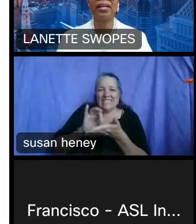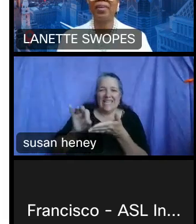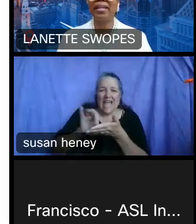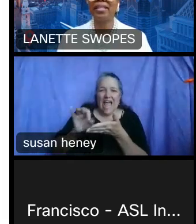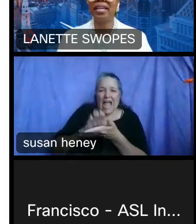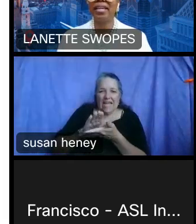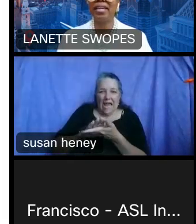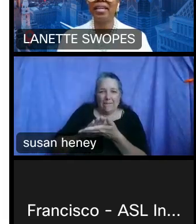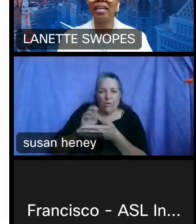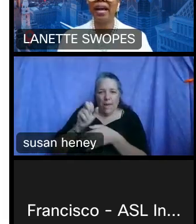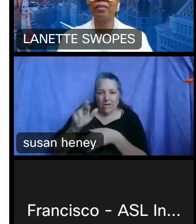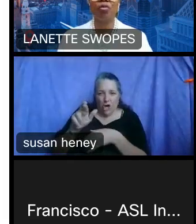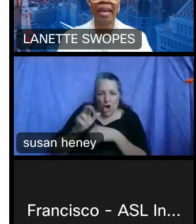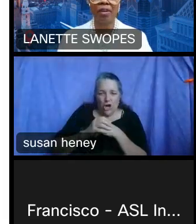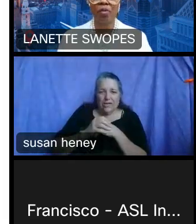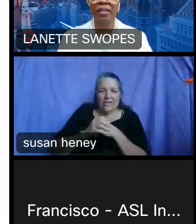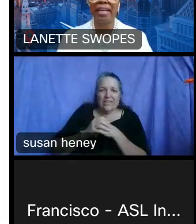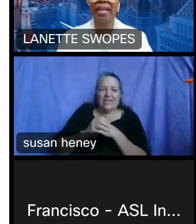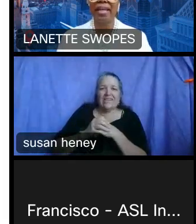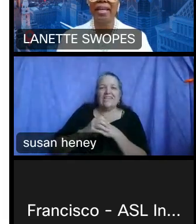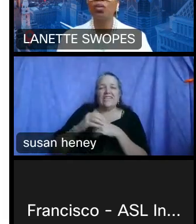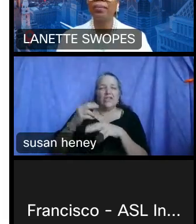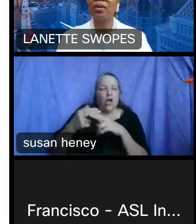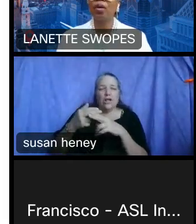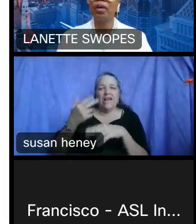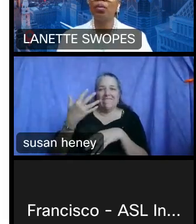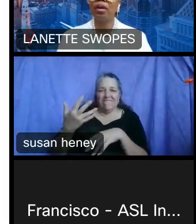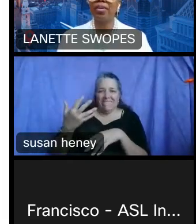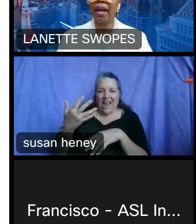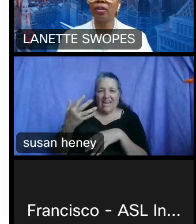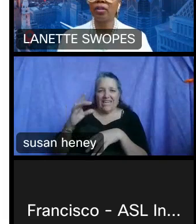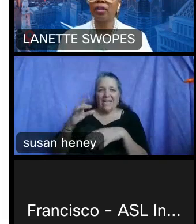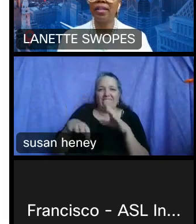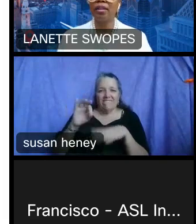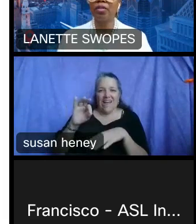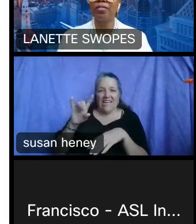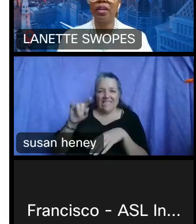Finding Data for the Five Race Categories. In this webinar we will cover how to locate data for the